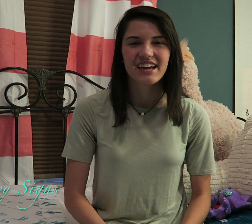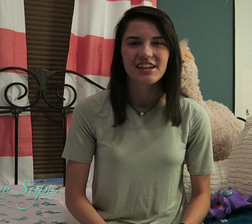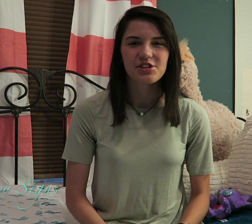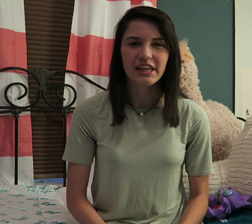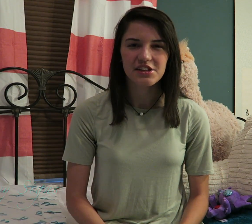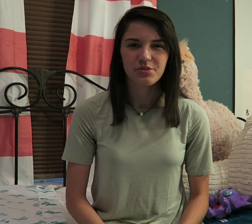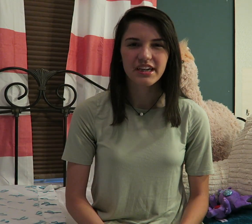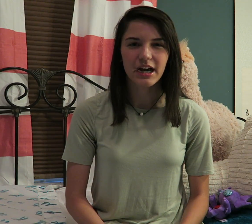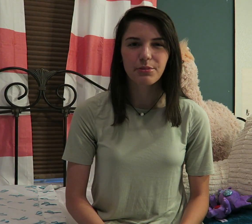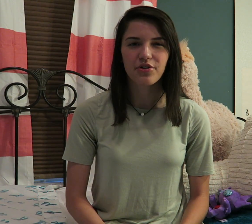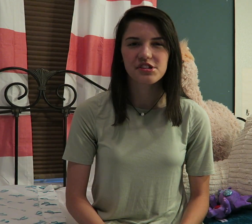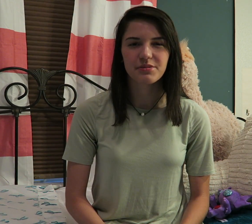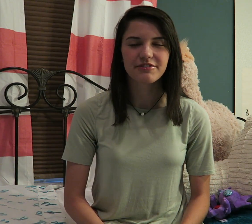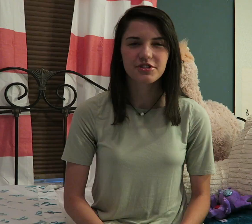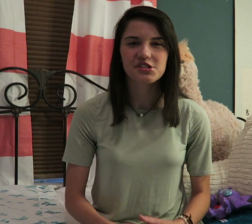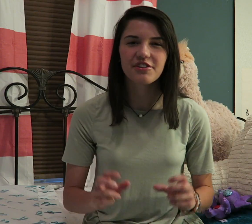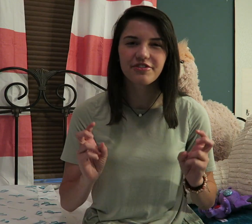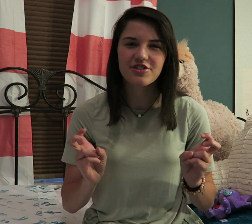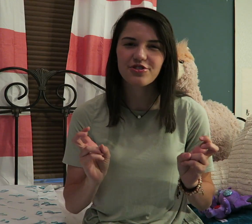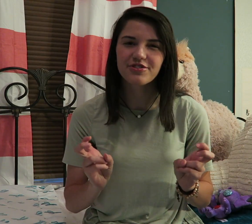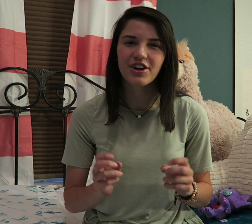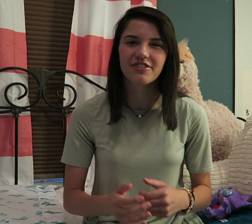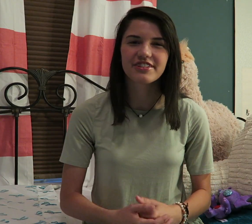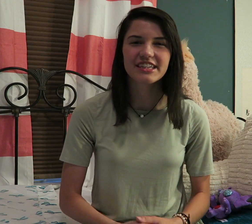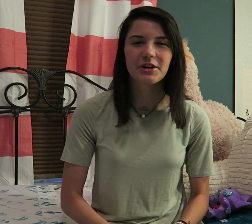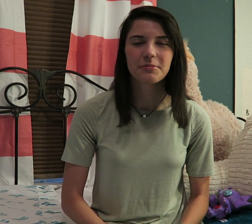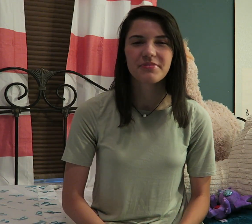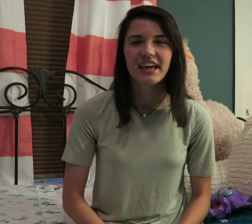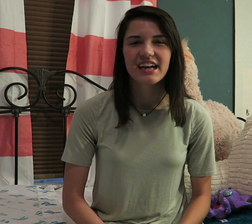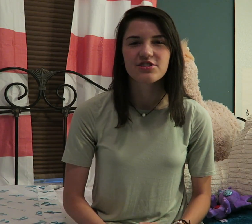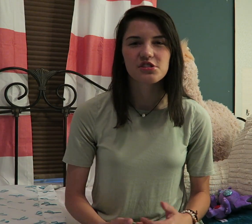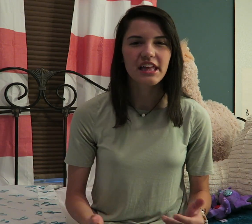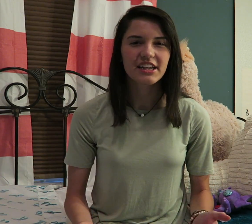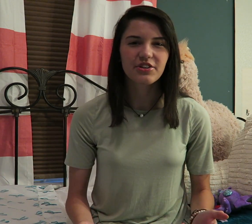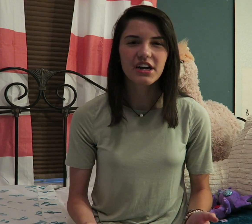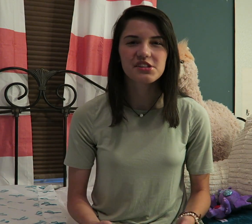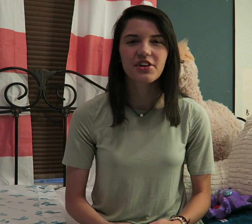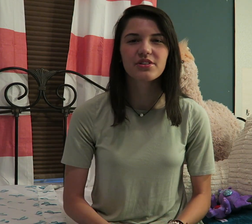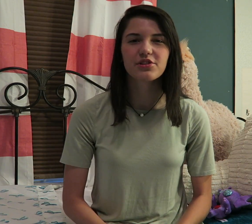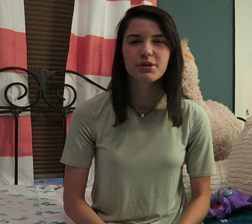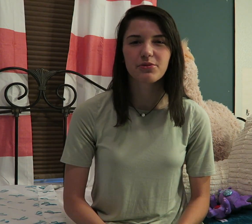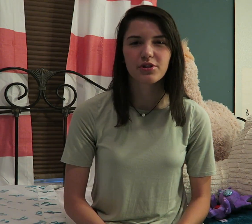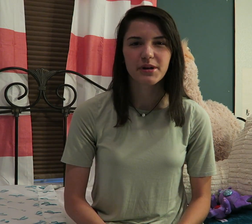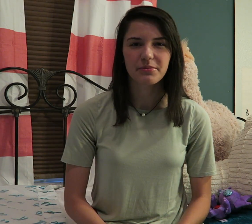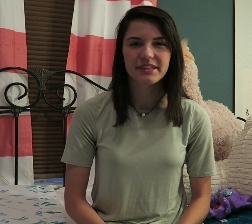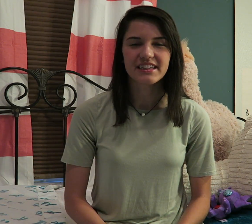So last week I posted my first official vlog video, just letting you guys know a little bit more about me.